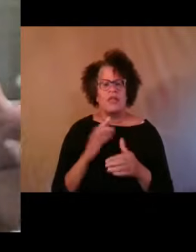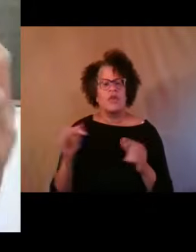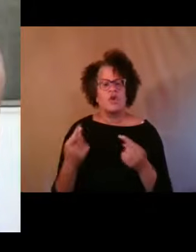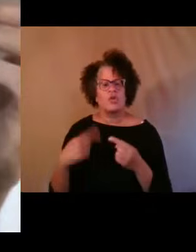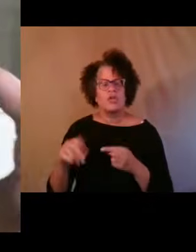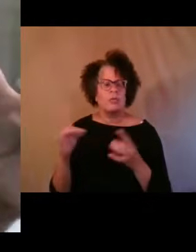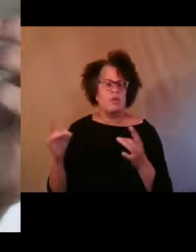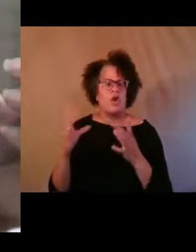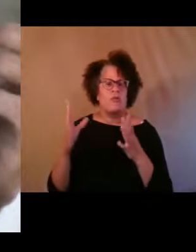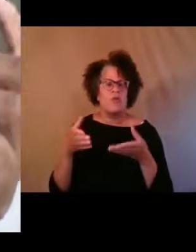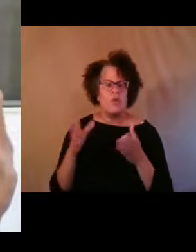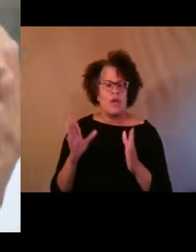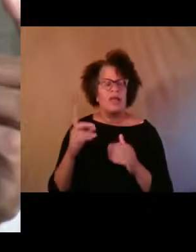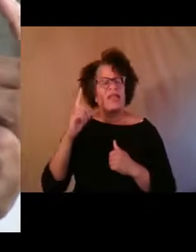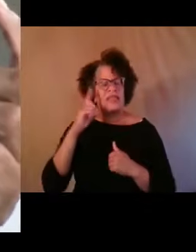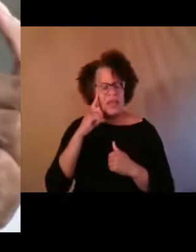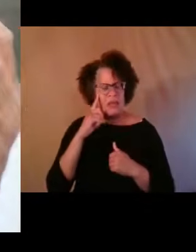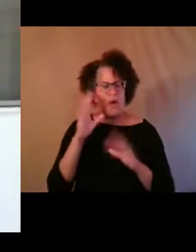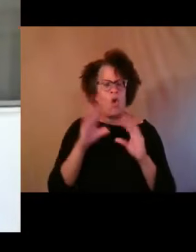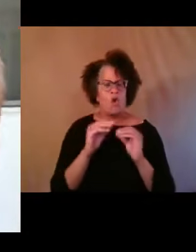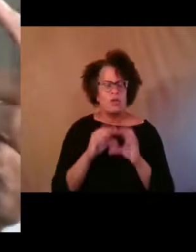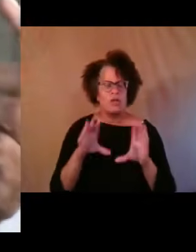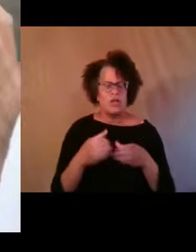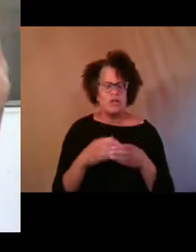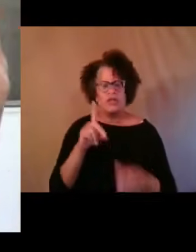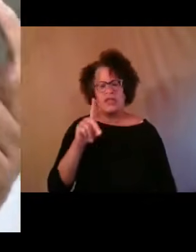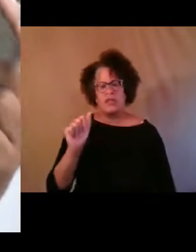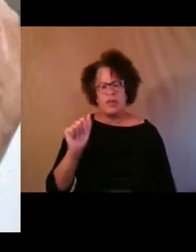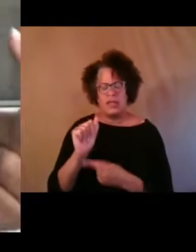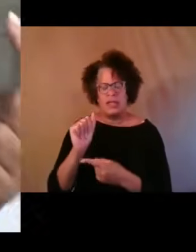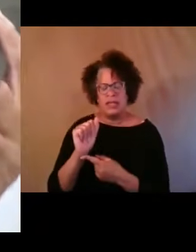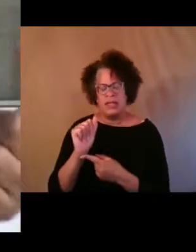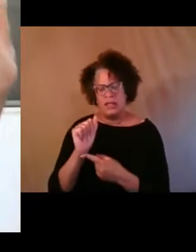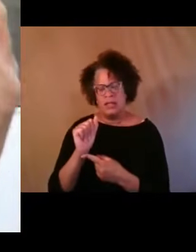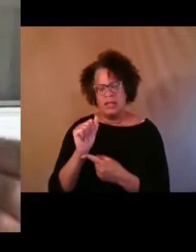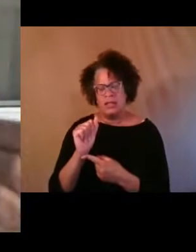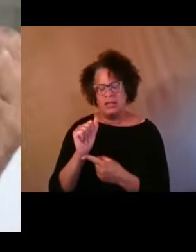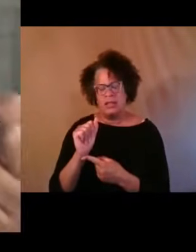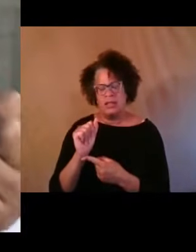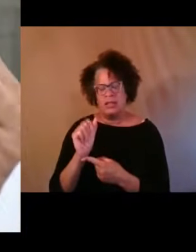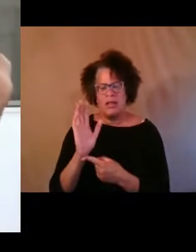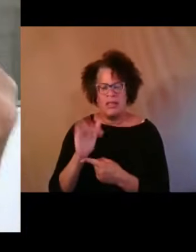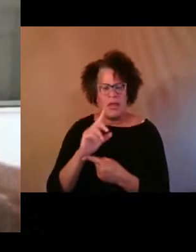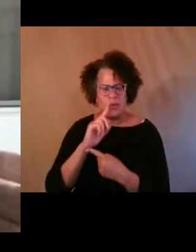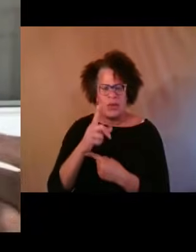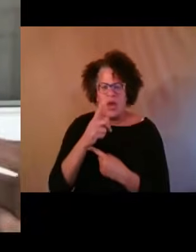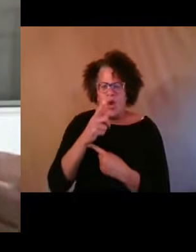And think about the weaponization of disability really digs into whose disability matters,